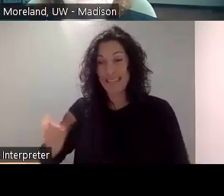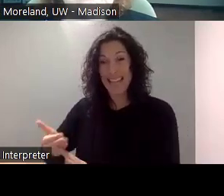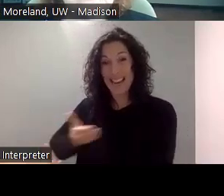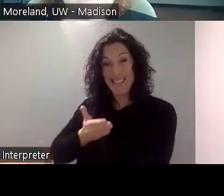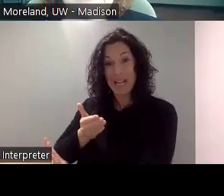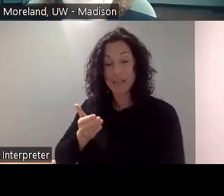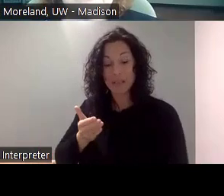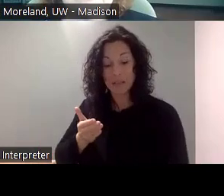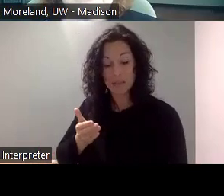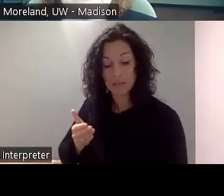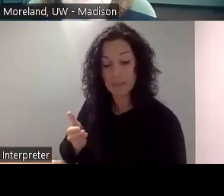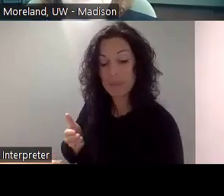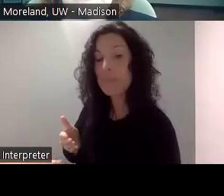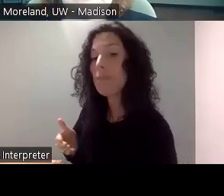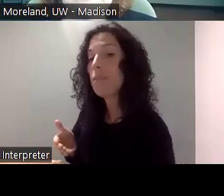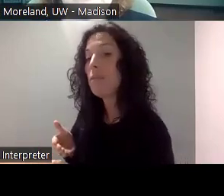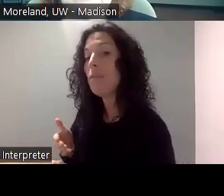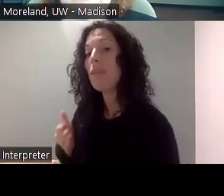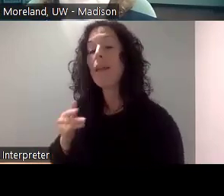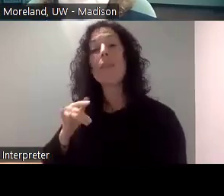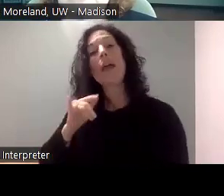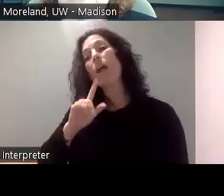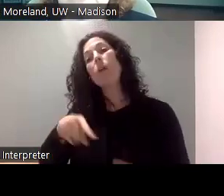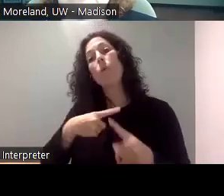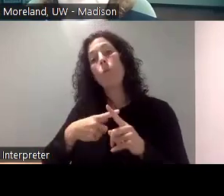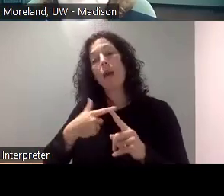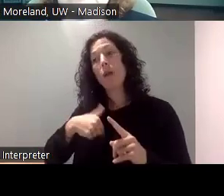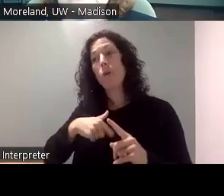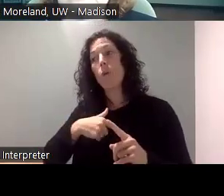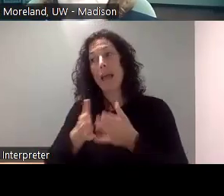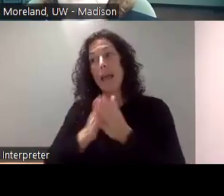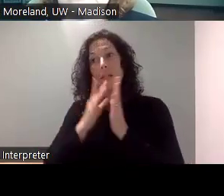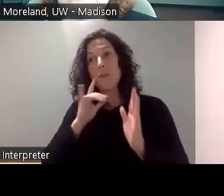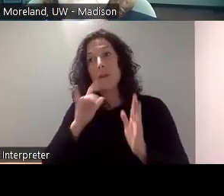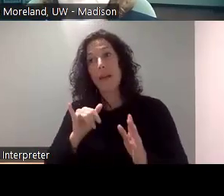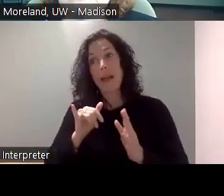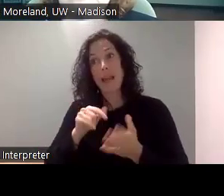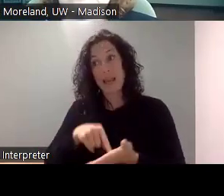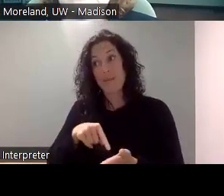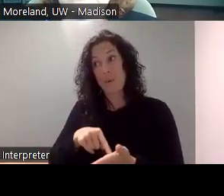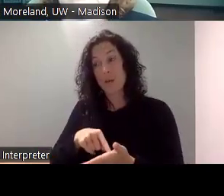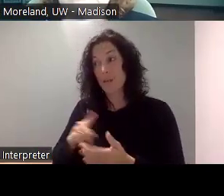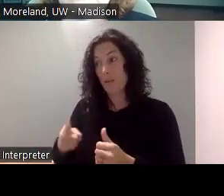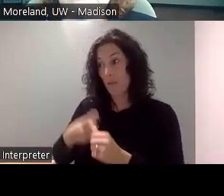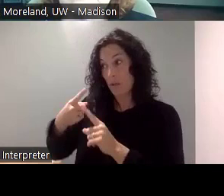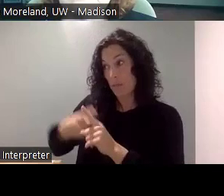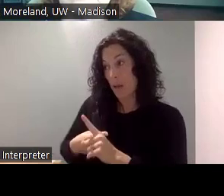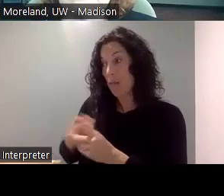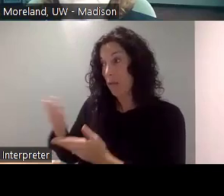assuming it's cost reimbursement, we're going to ask for that invoice for the first month of expenditures,